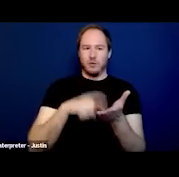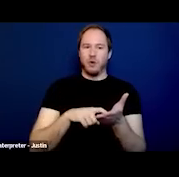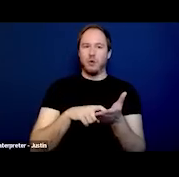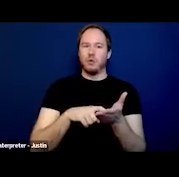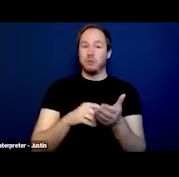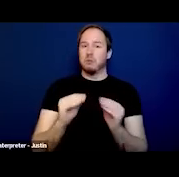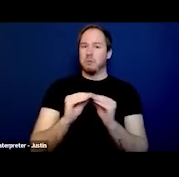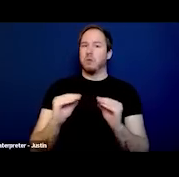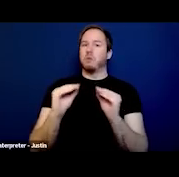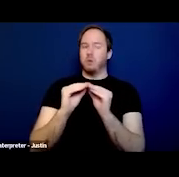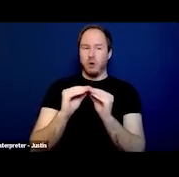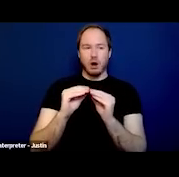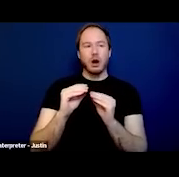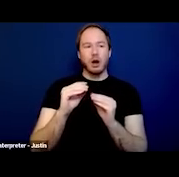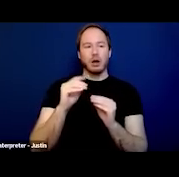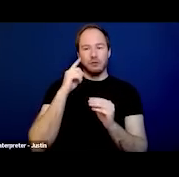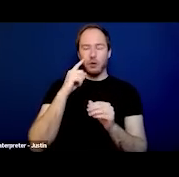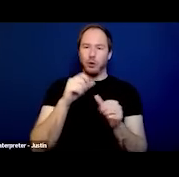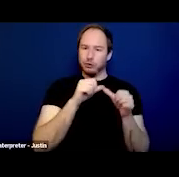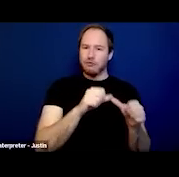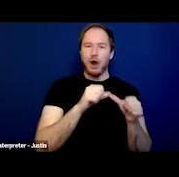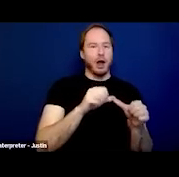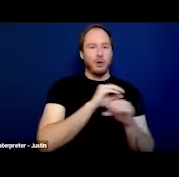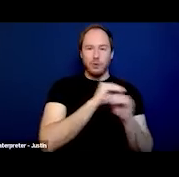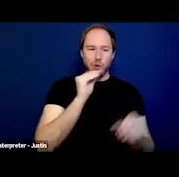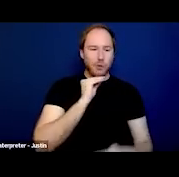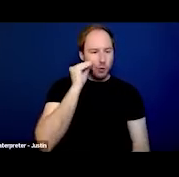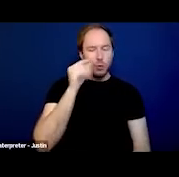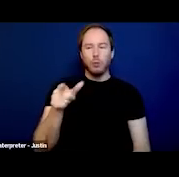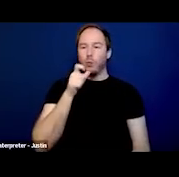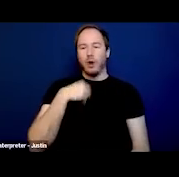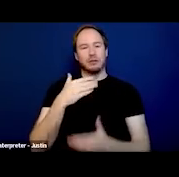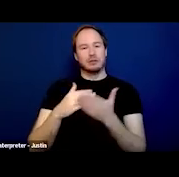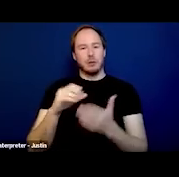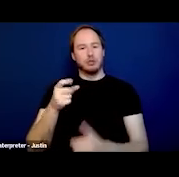between people who experience chronic homelessness and people who are sheltered. Next slide, please.